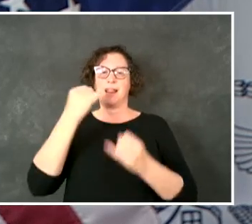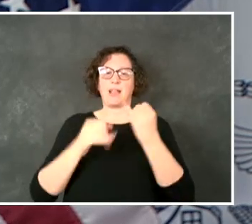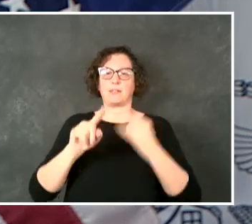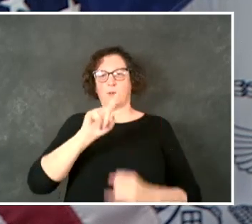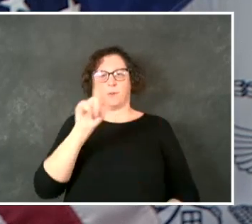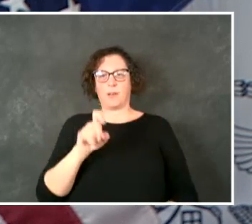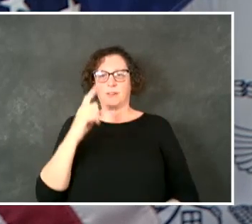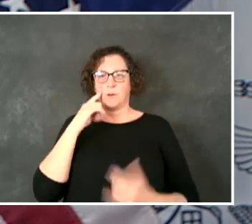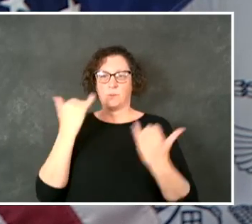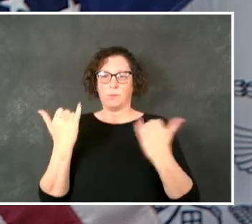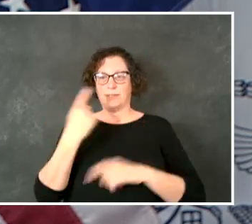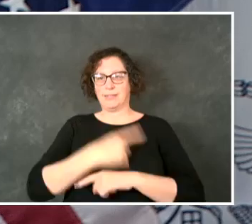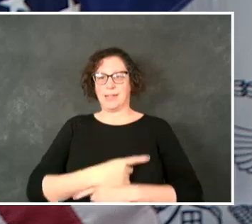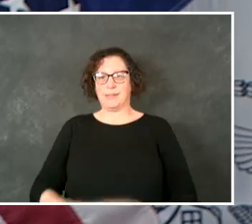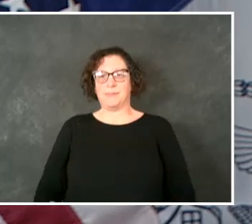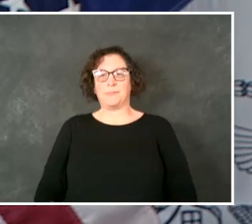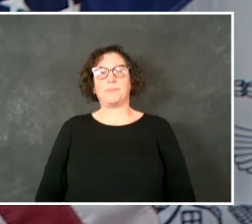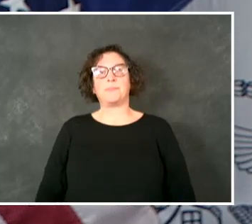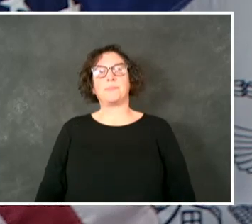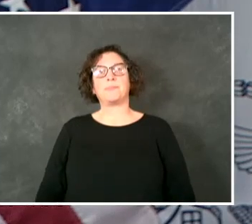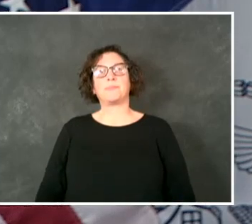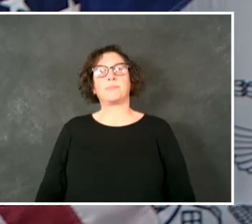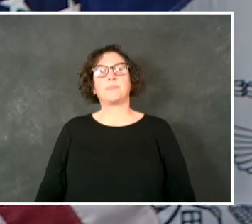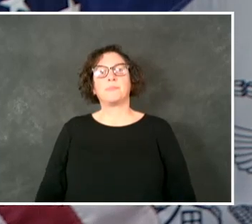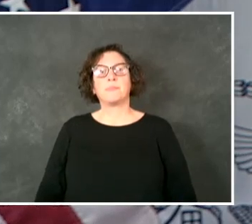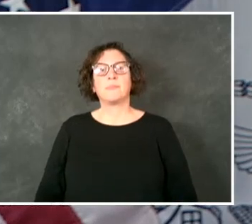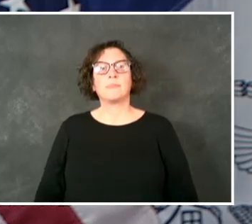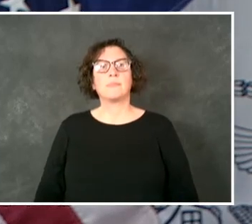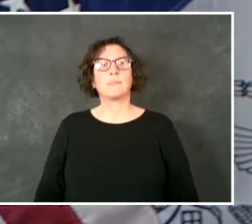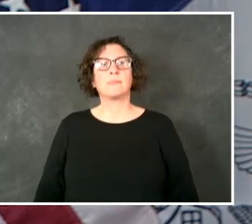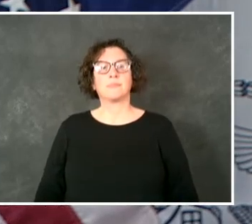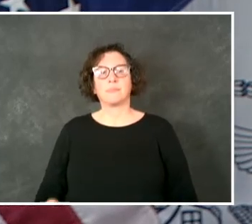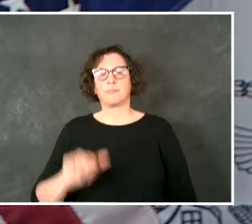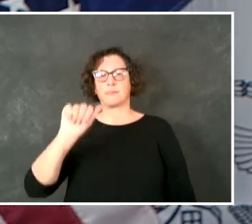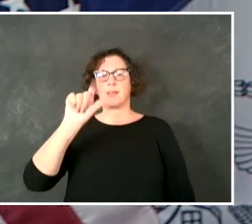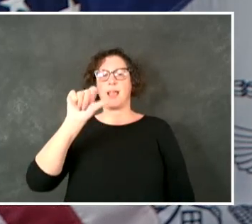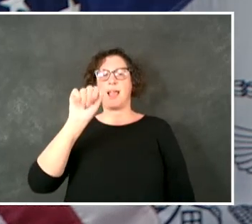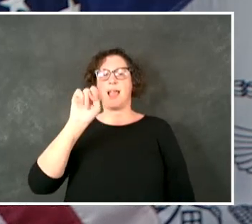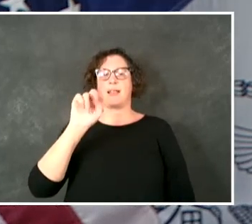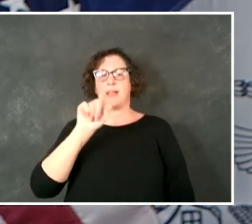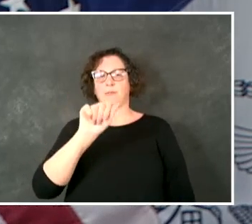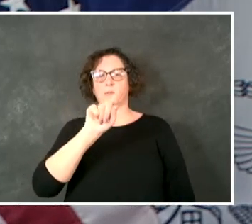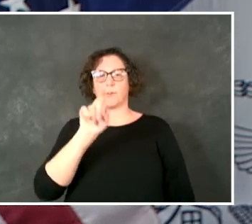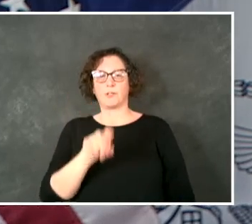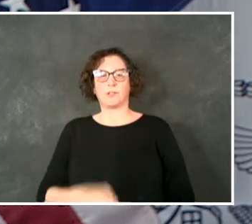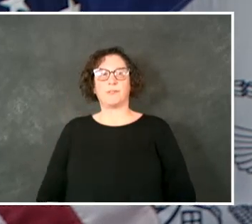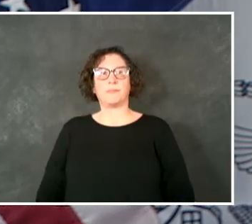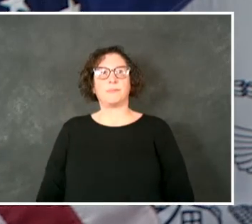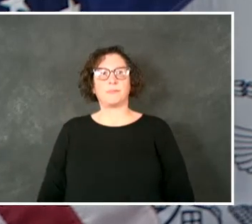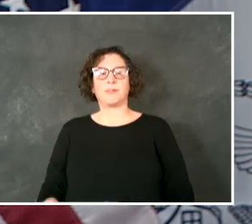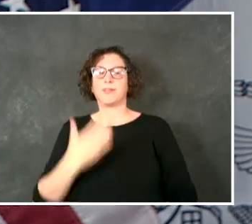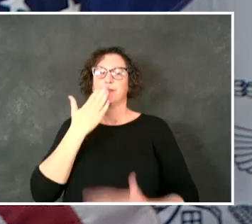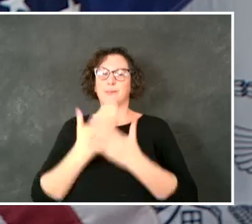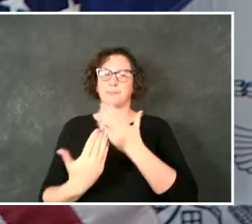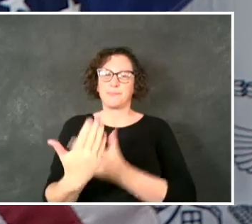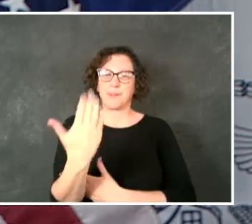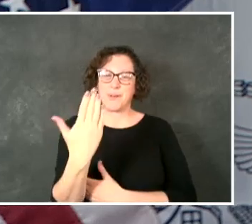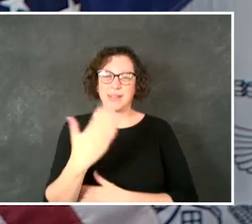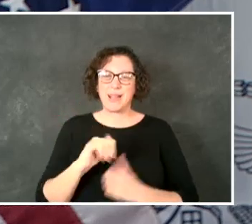LAST QUESTION FOR TODAY GOES TO ALAN. GOOD MORNING, HOW YOU DOING? GOOD, HOW ARE